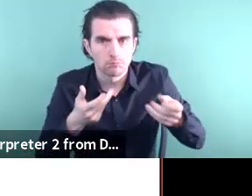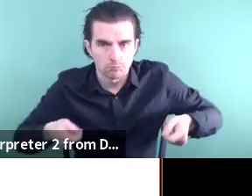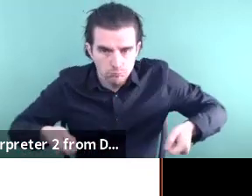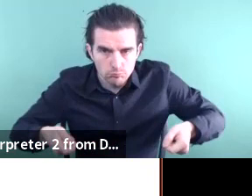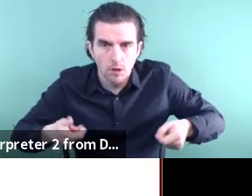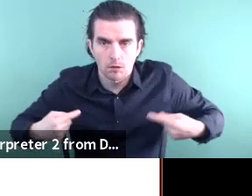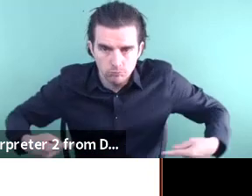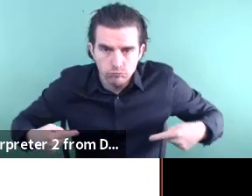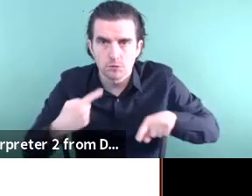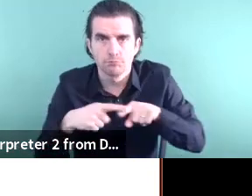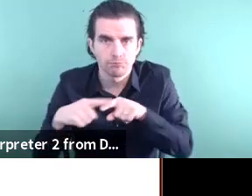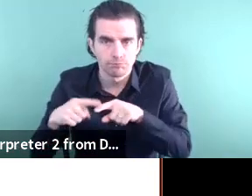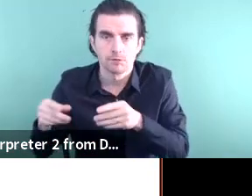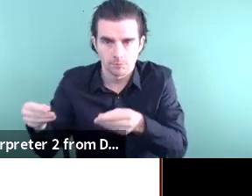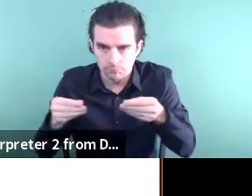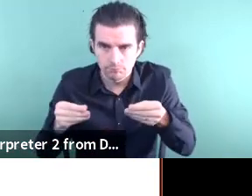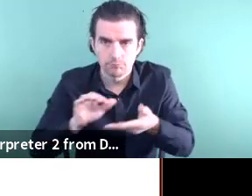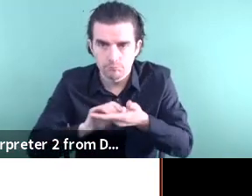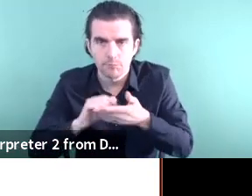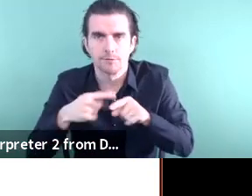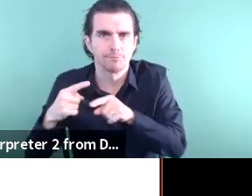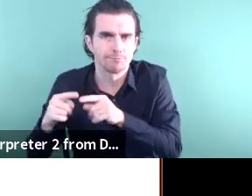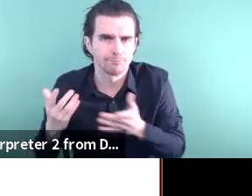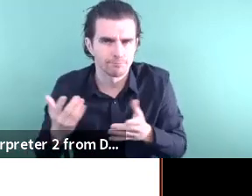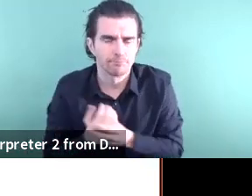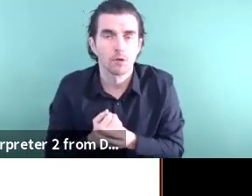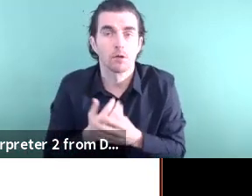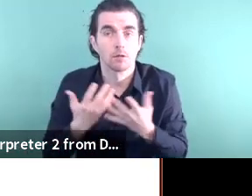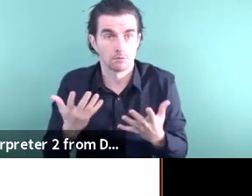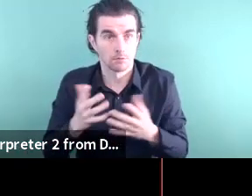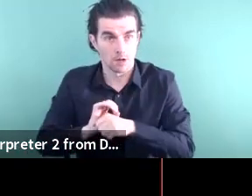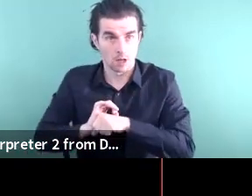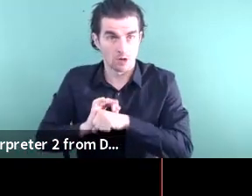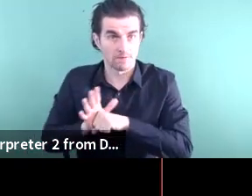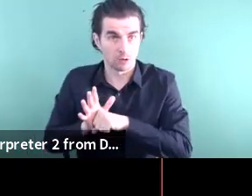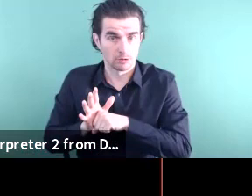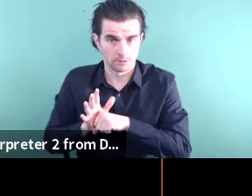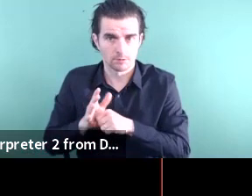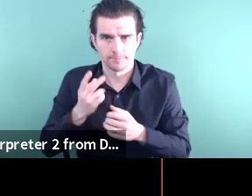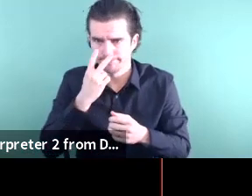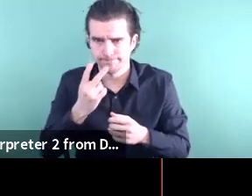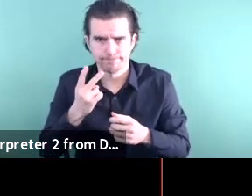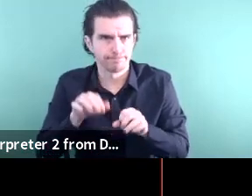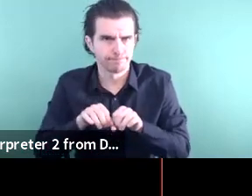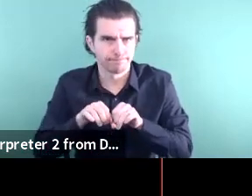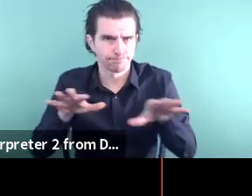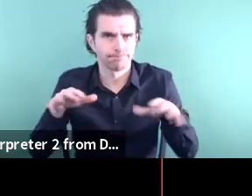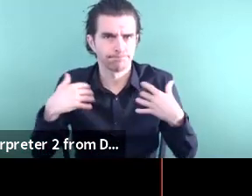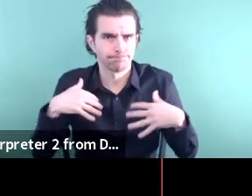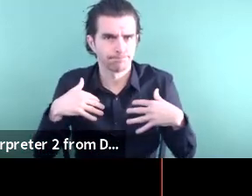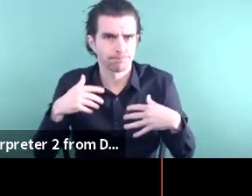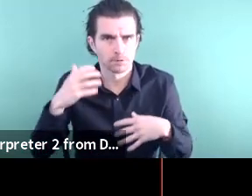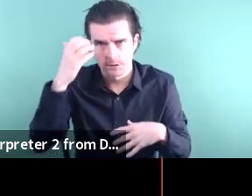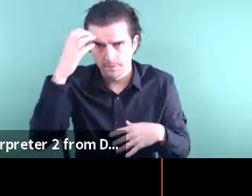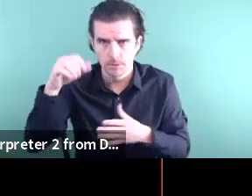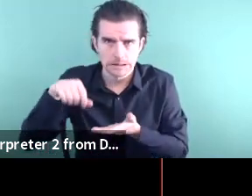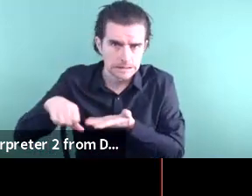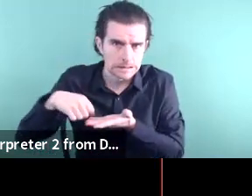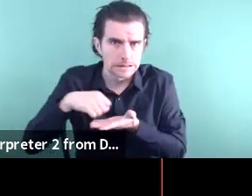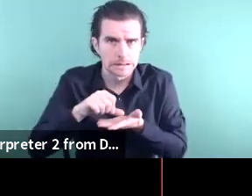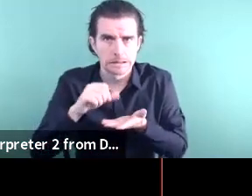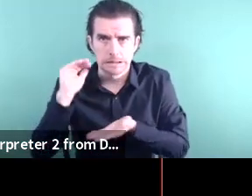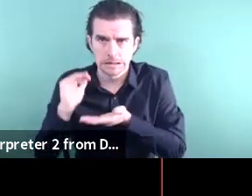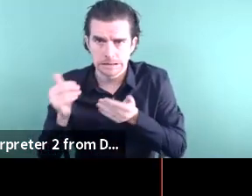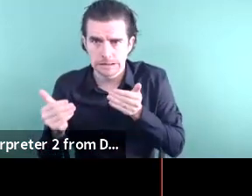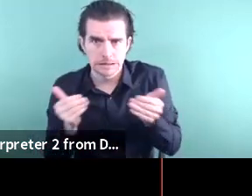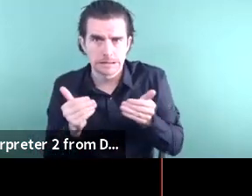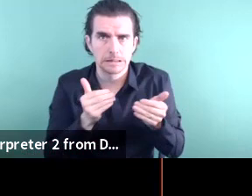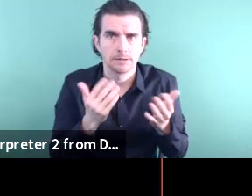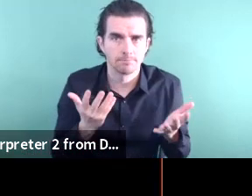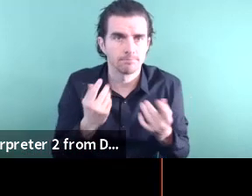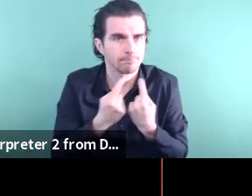meetings related to the universal disability allowance. Thank you. Thank you so much Alex,